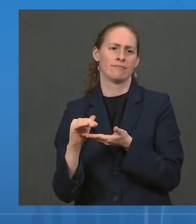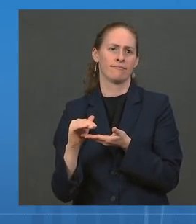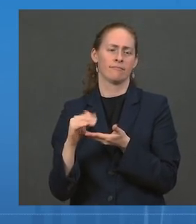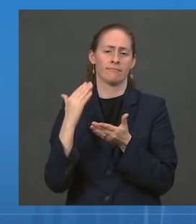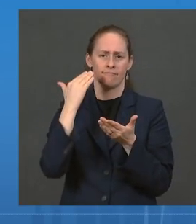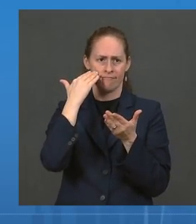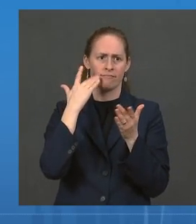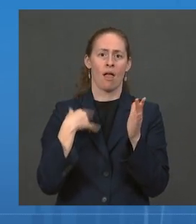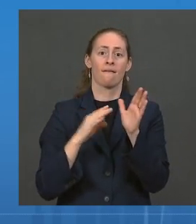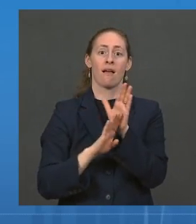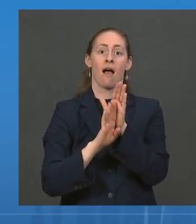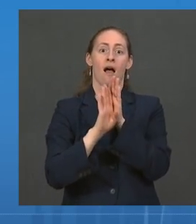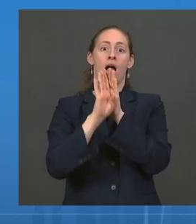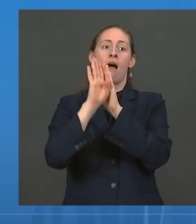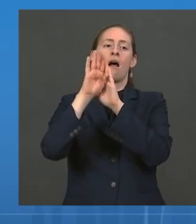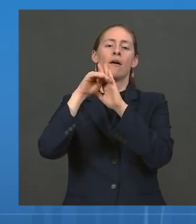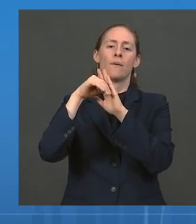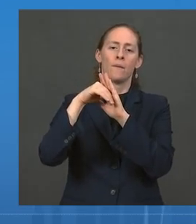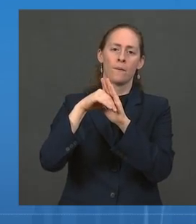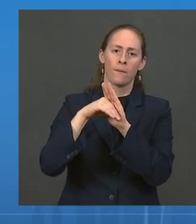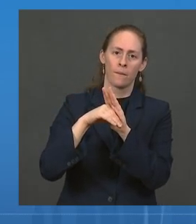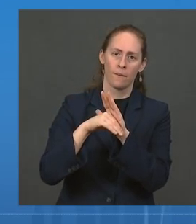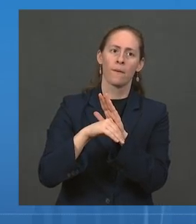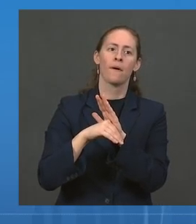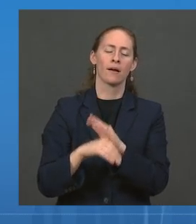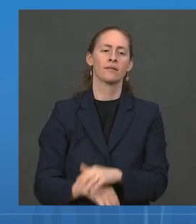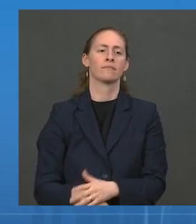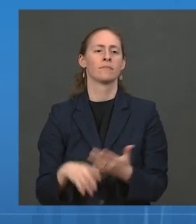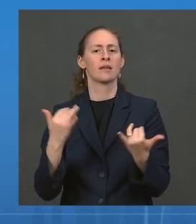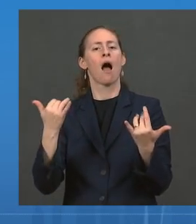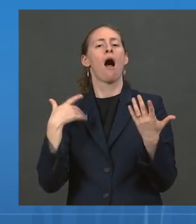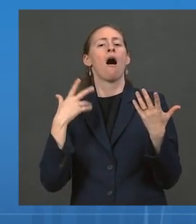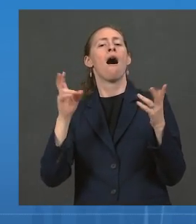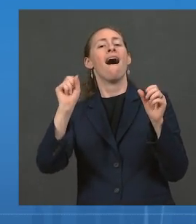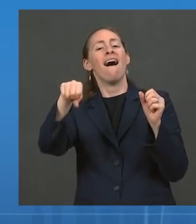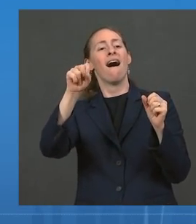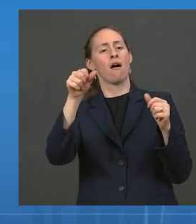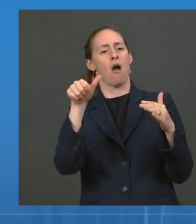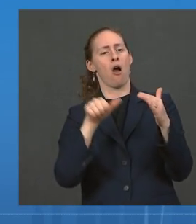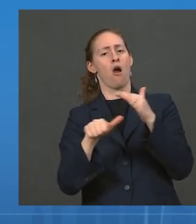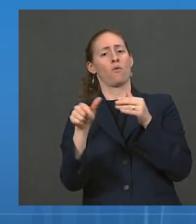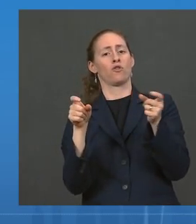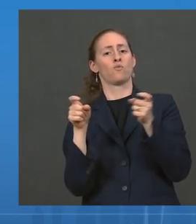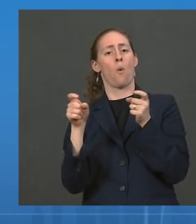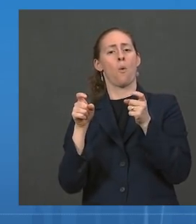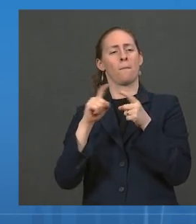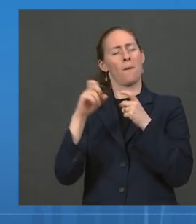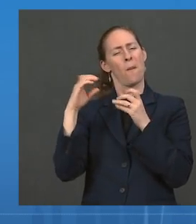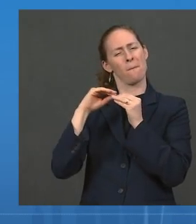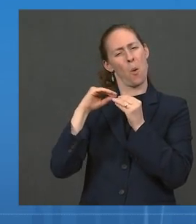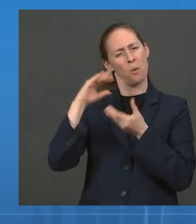we want to get to the lowest possible level that we can get. And rather than picking an arbitrary number,